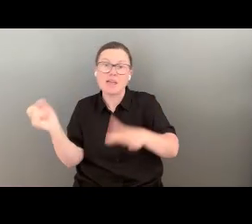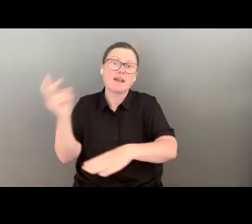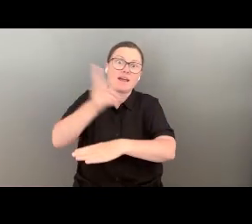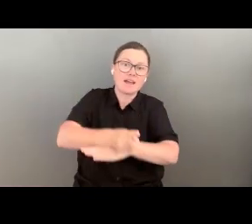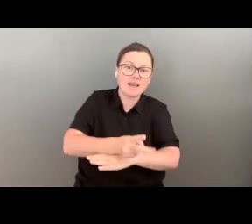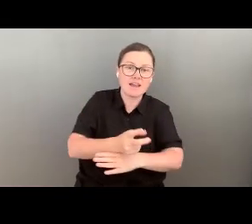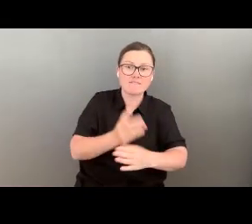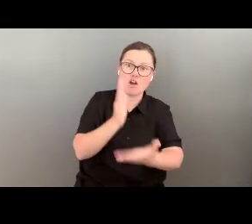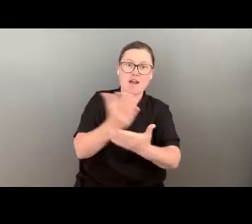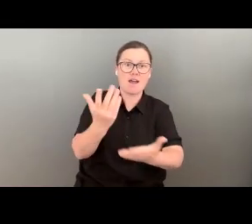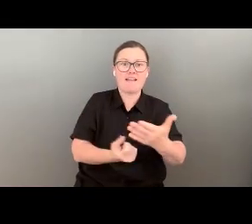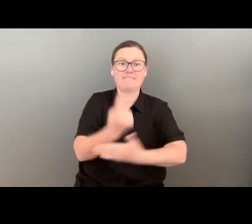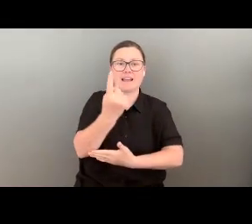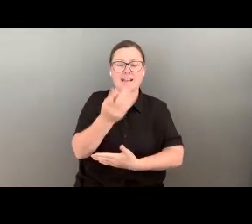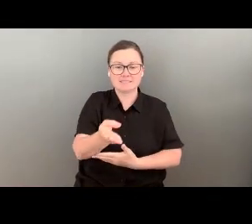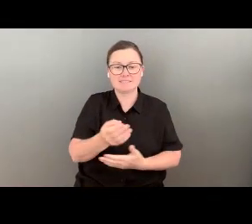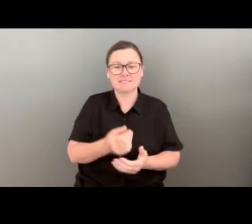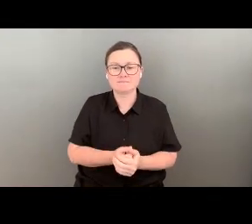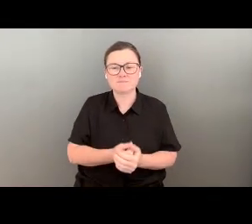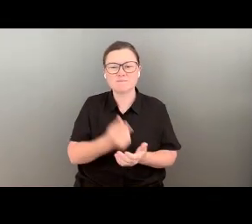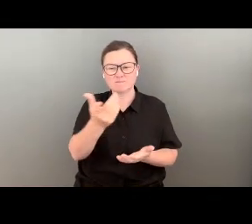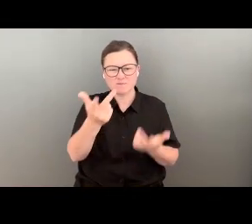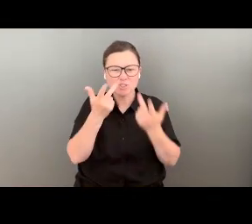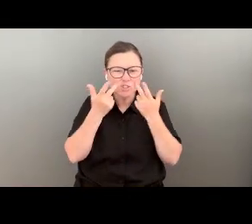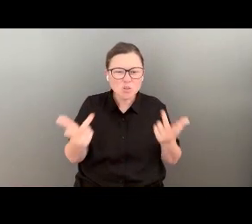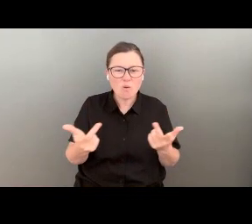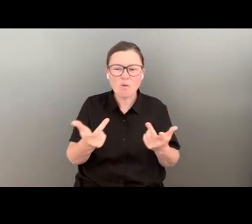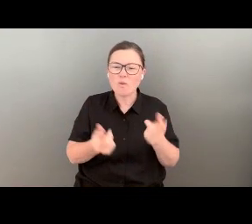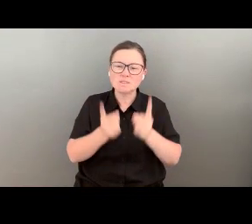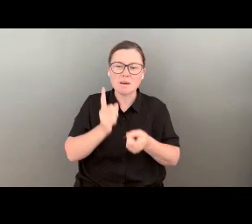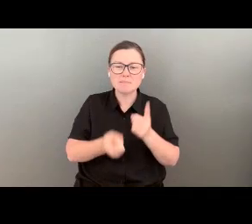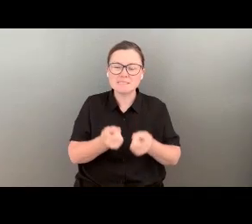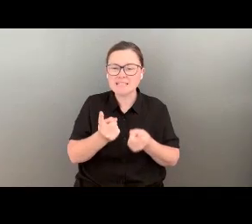Computers crashed for no reason or particular. You find out. Maybe there is a reason.